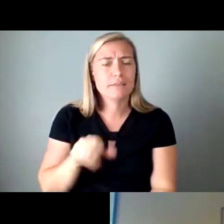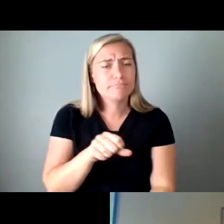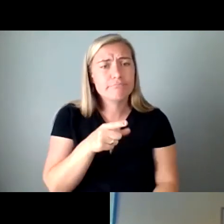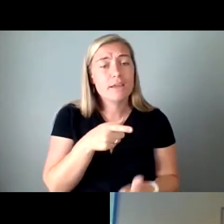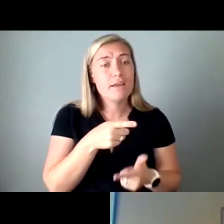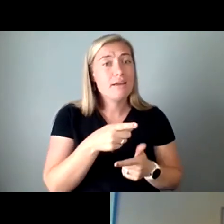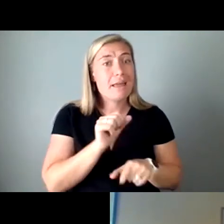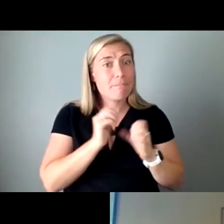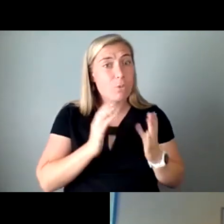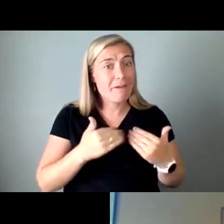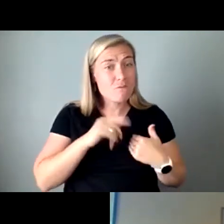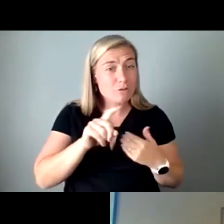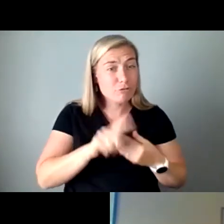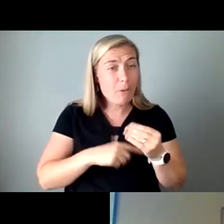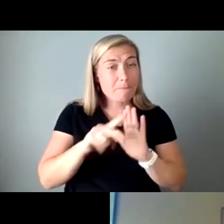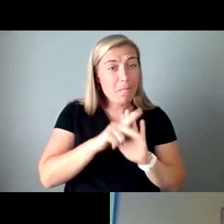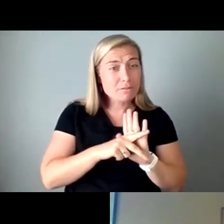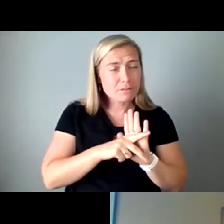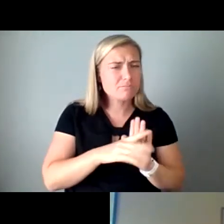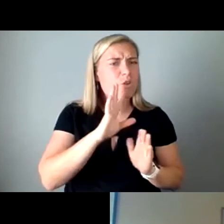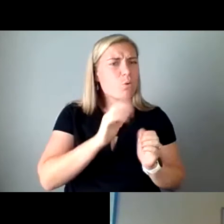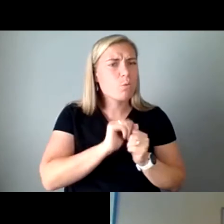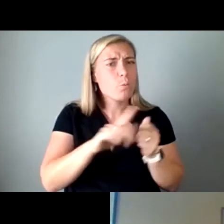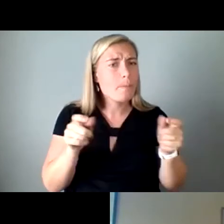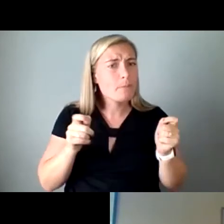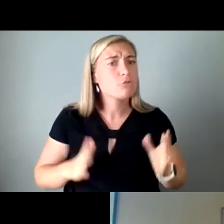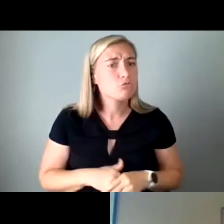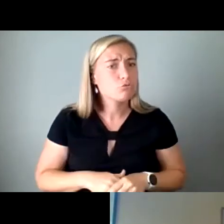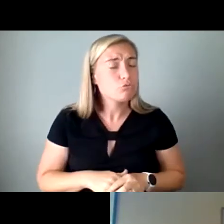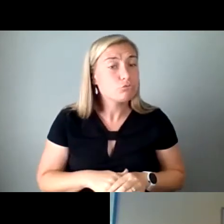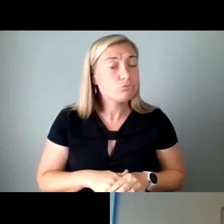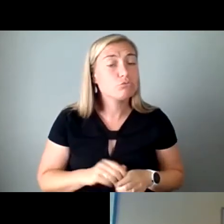if they have a question about policies. Then certainly our HR Business Partners